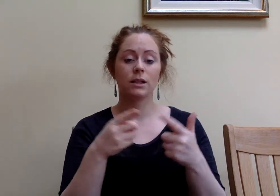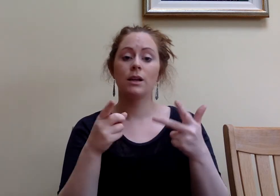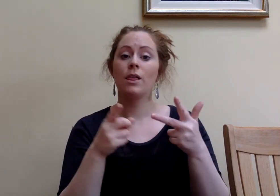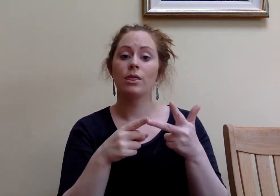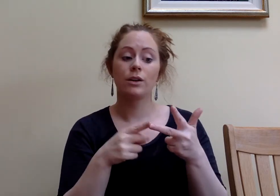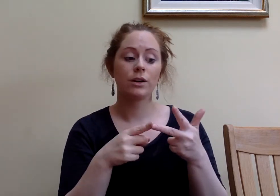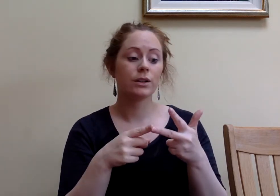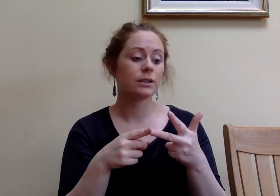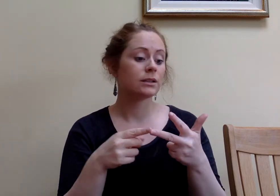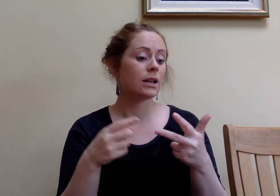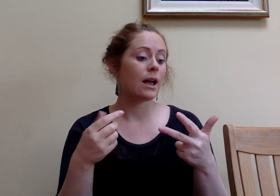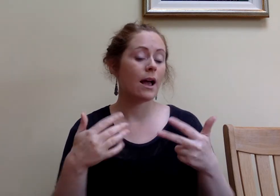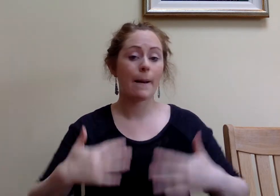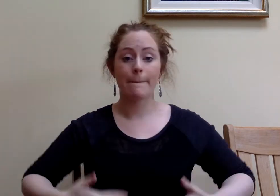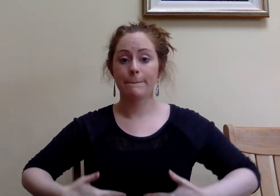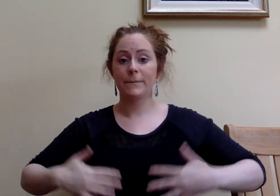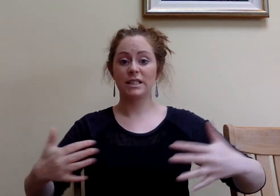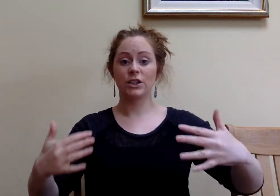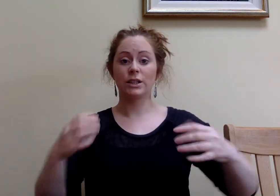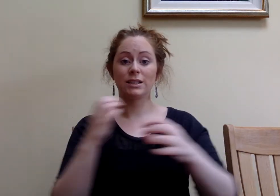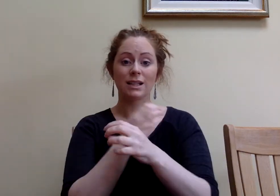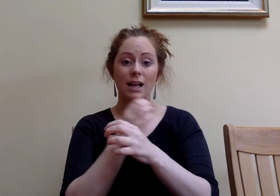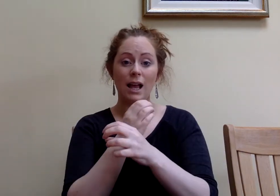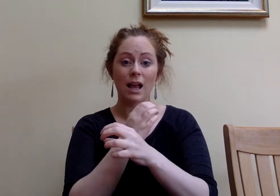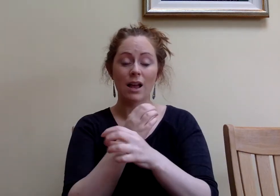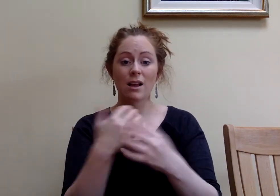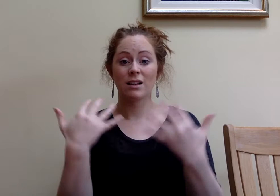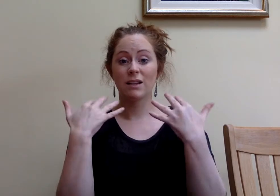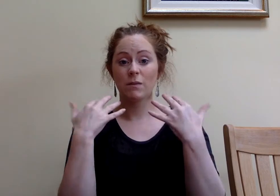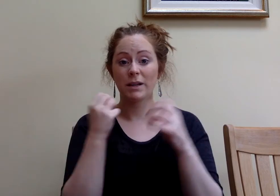Another example is accessing information about maternity care.